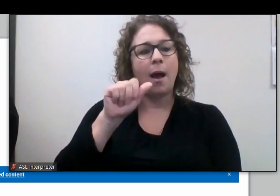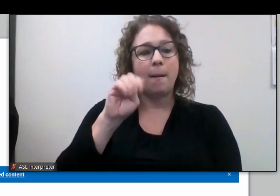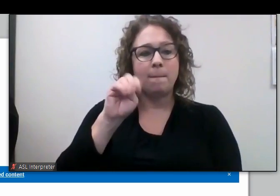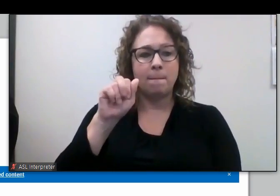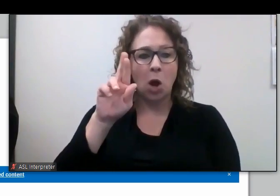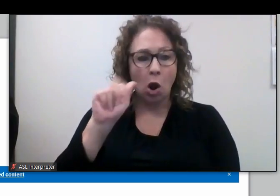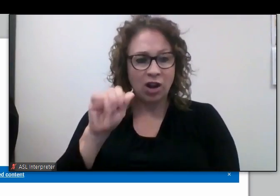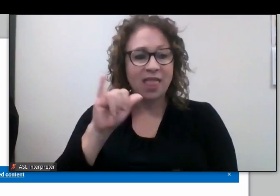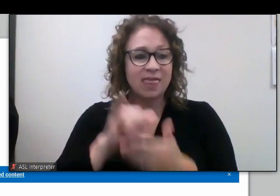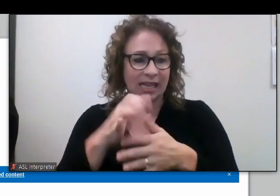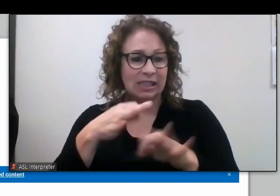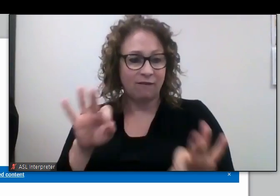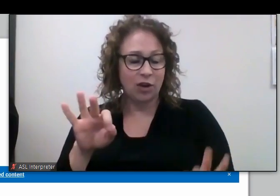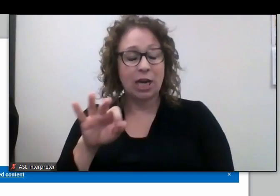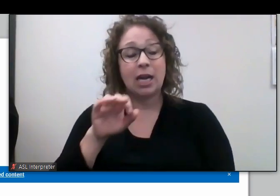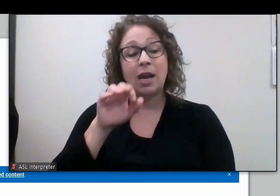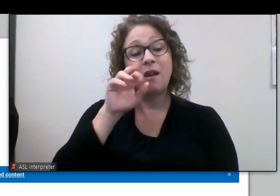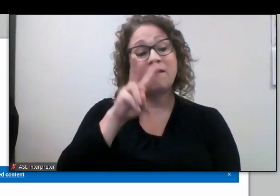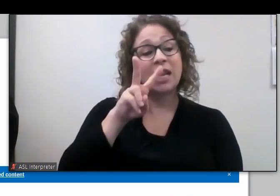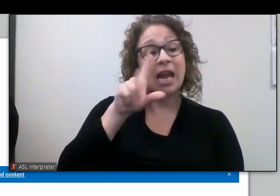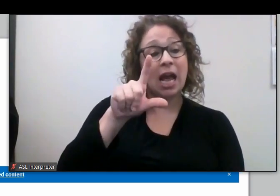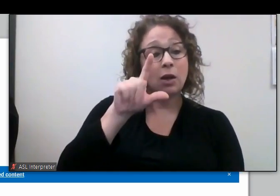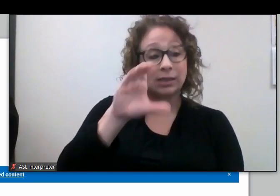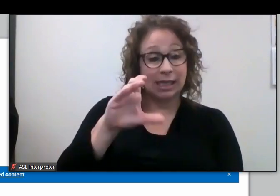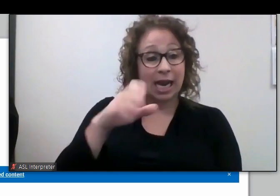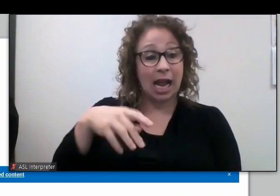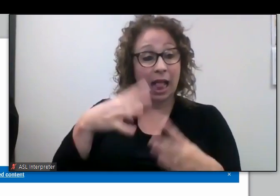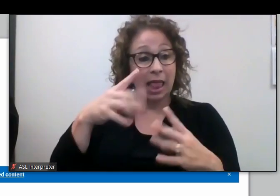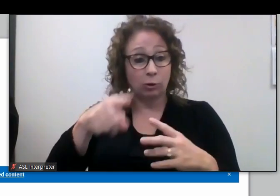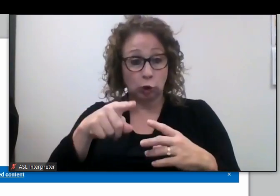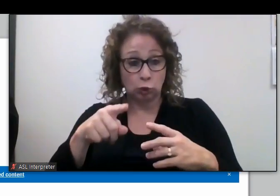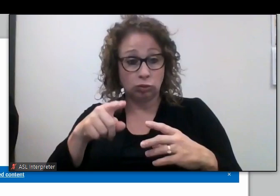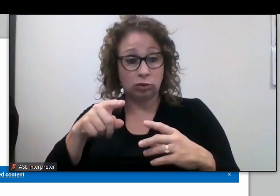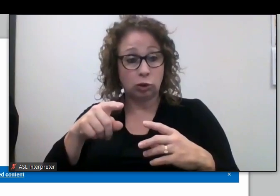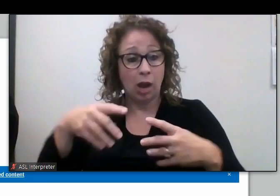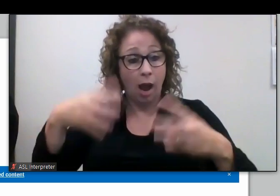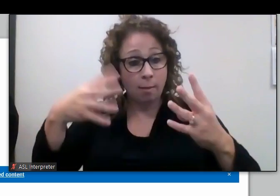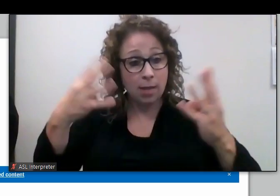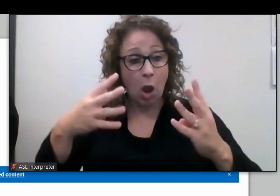VLC media player allows you to upload a text file if you've typed up your captions.